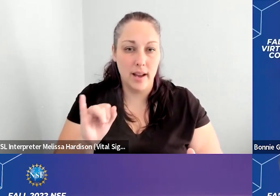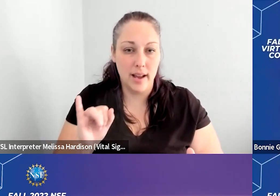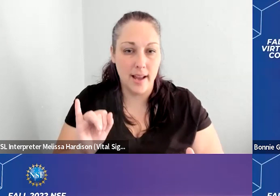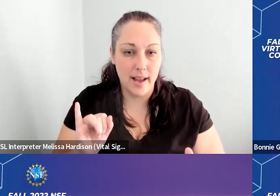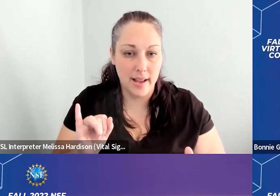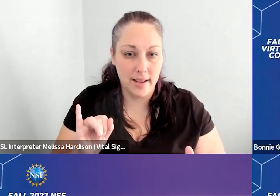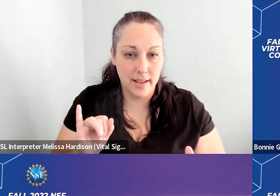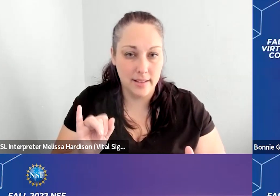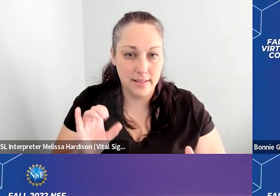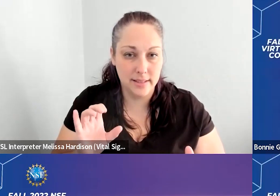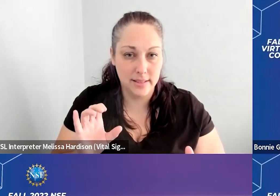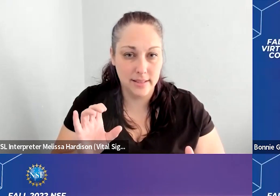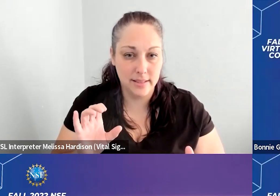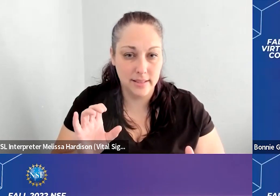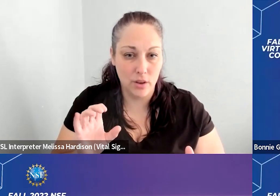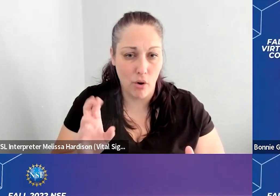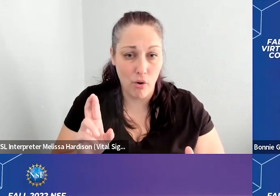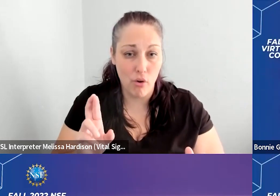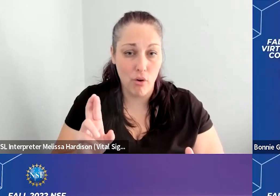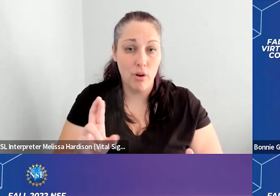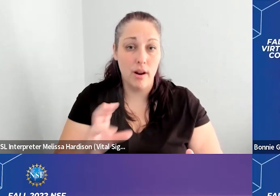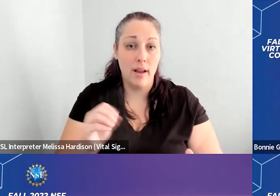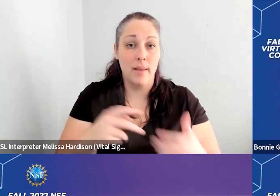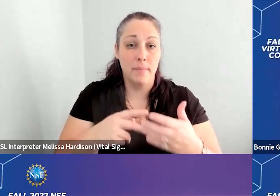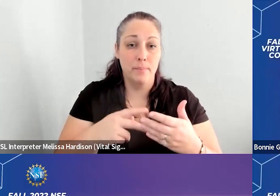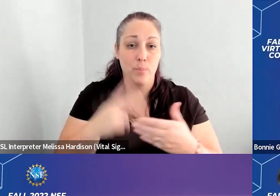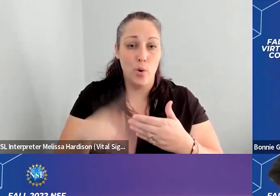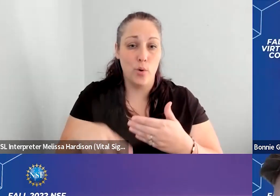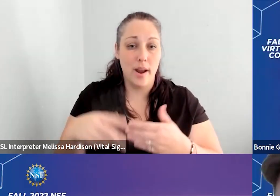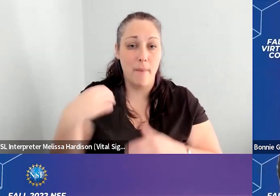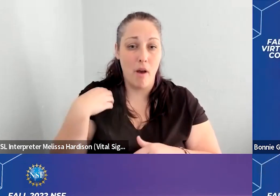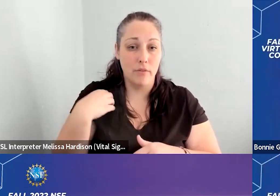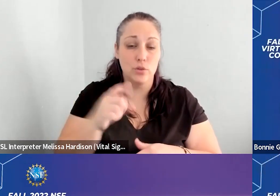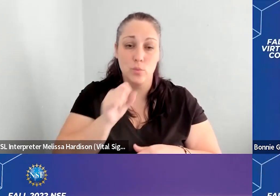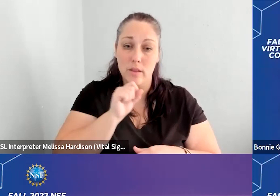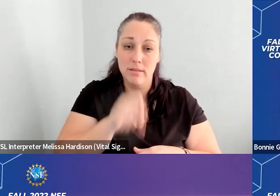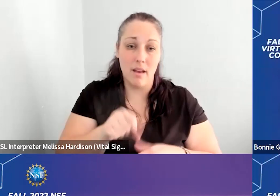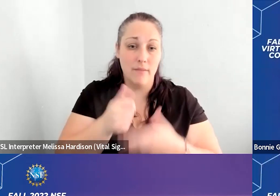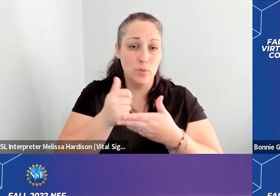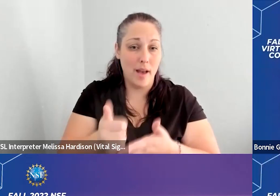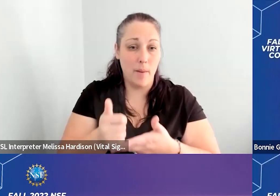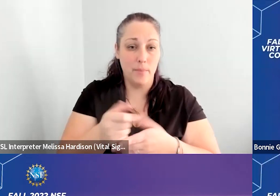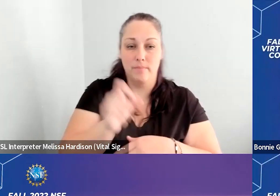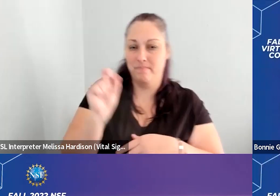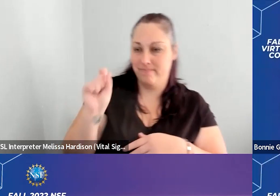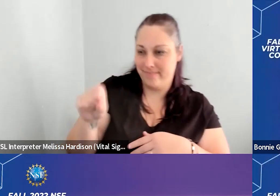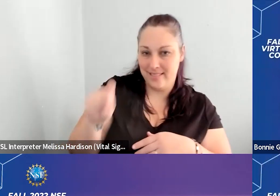And program officers would love to help you. Sorry, Luis, go ahead. Luis Cubano: No, I was going to say yes, feel free to contact us.